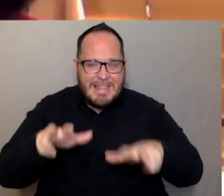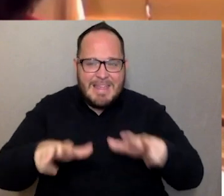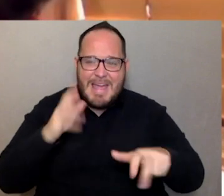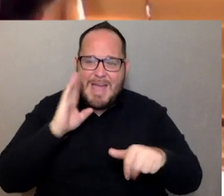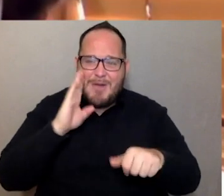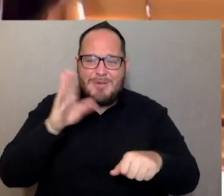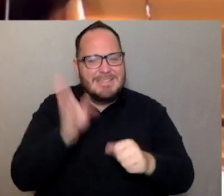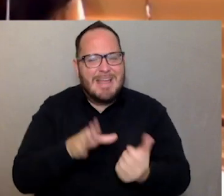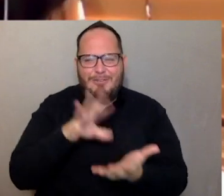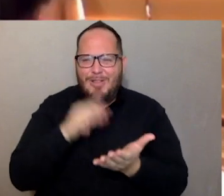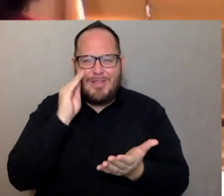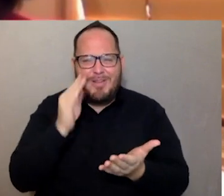GOOD MORNING, MY NAME IS ANDREA SALINAS, AND I'M THE